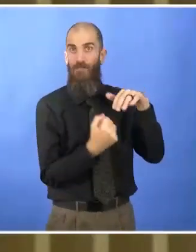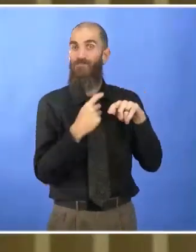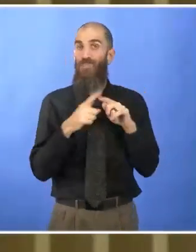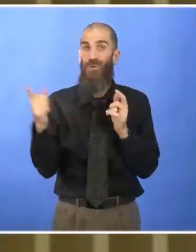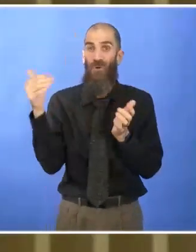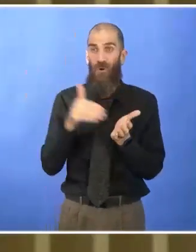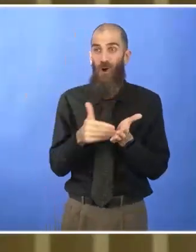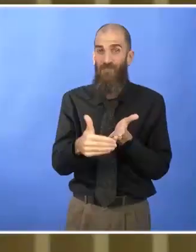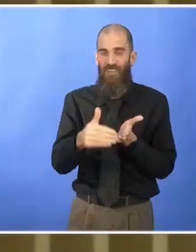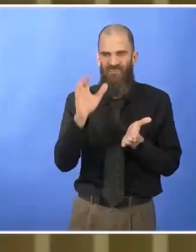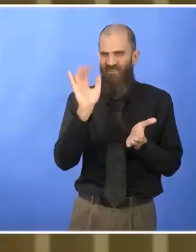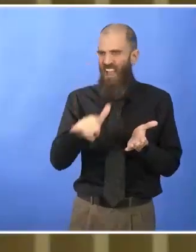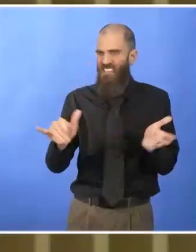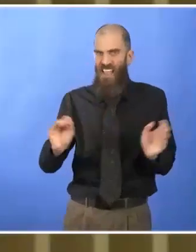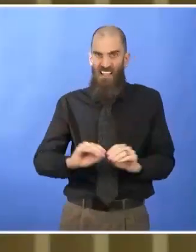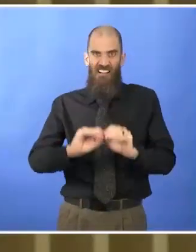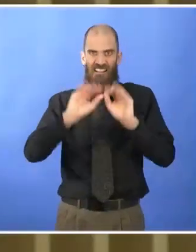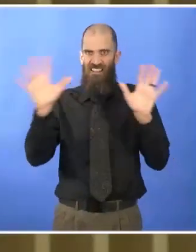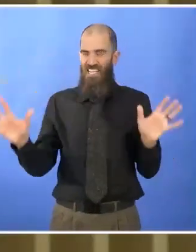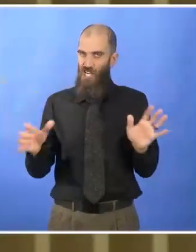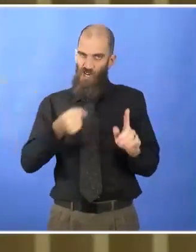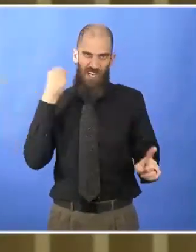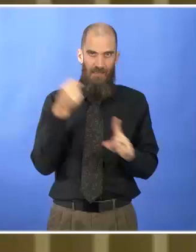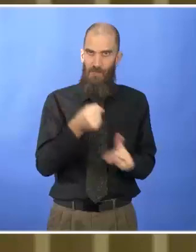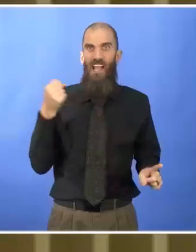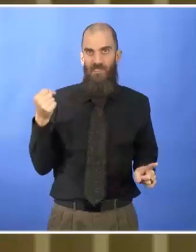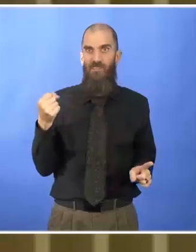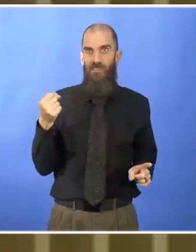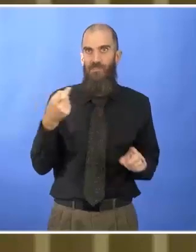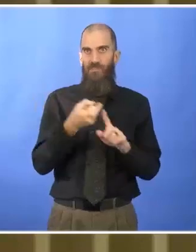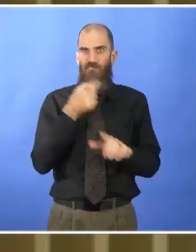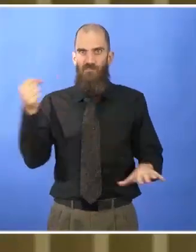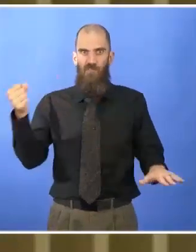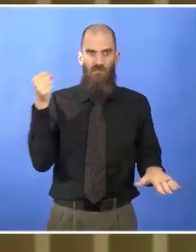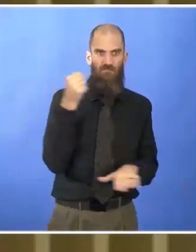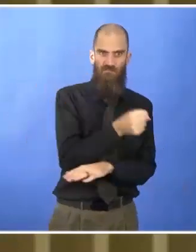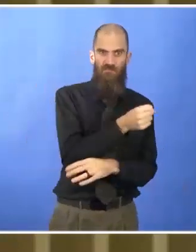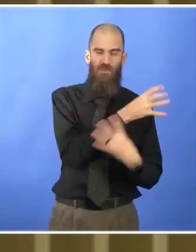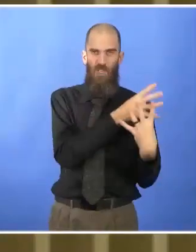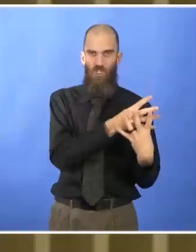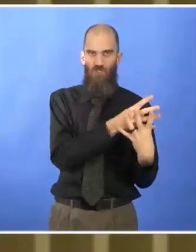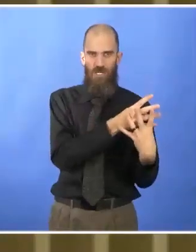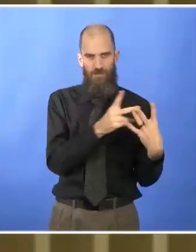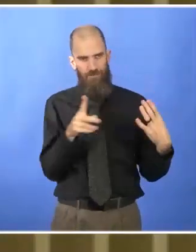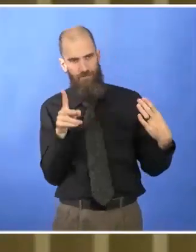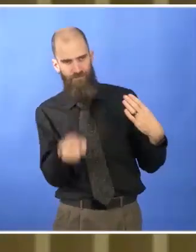THAT FLOWS FROM BEING INCARCERATED. FOR YEARS, THE FCC HAS WORKED TO TRY TO ADDRESS THAT,